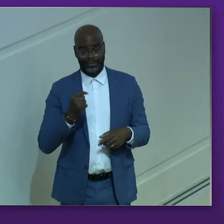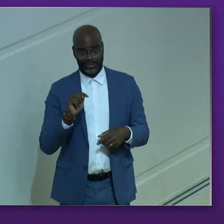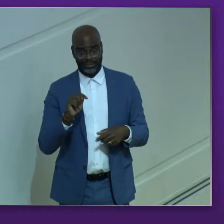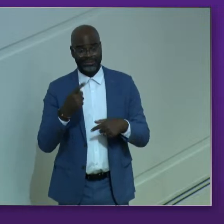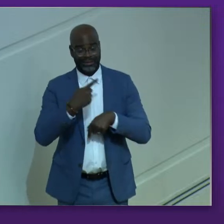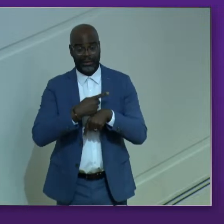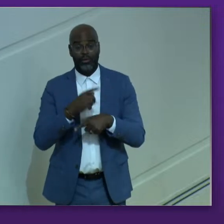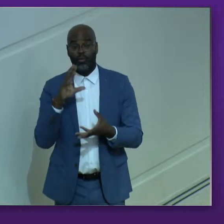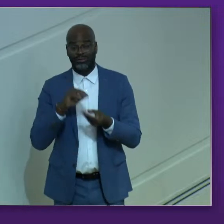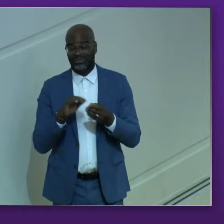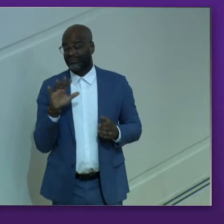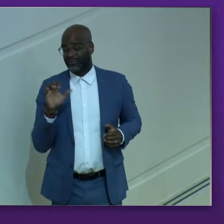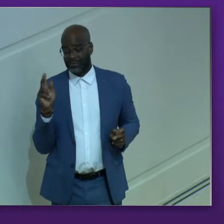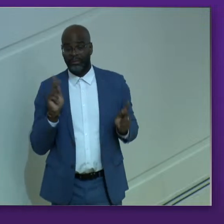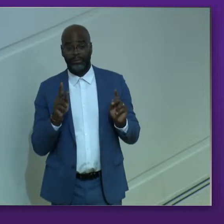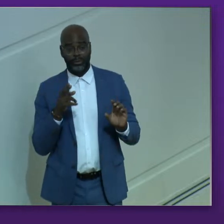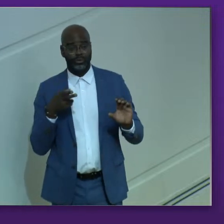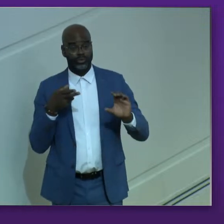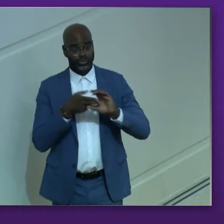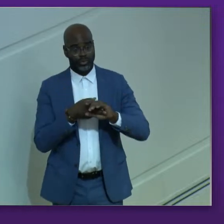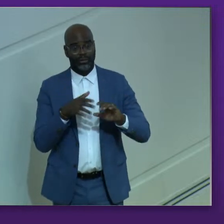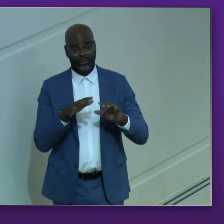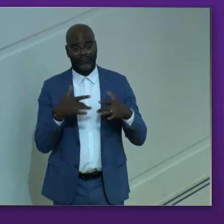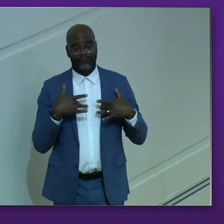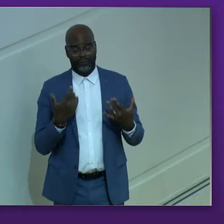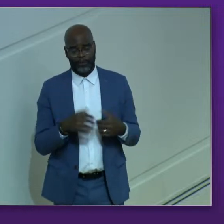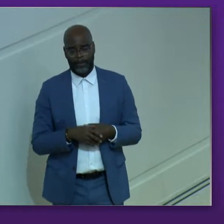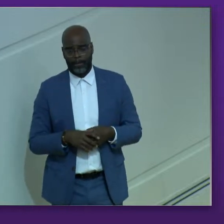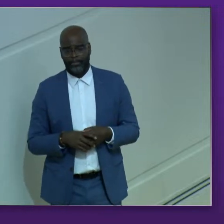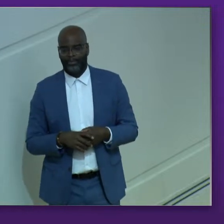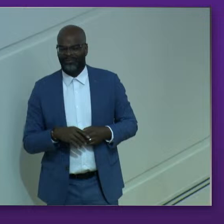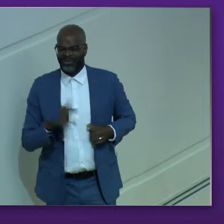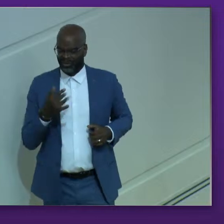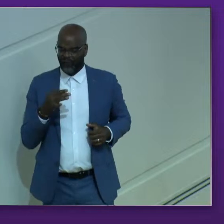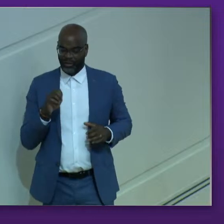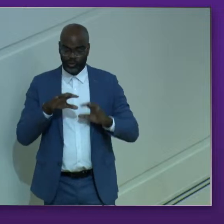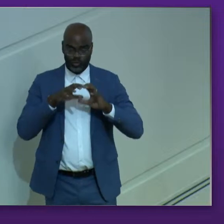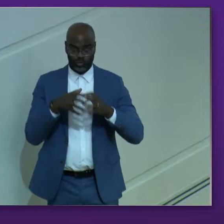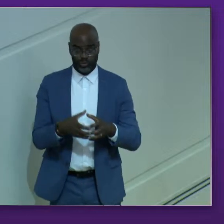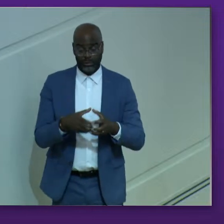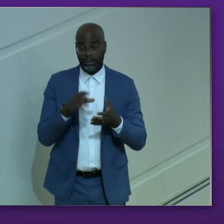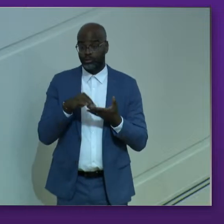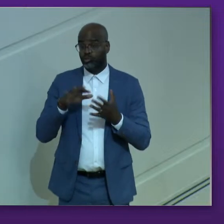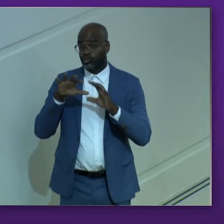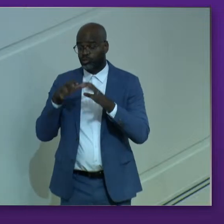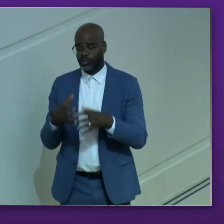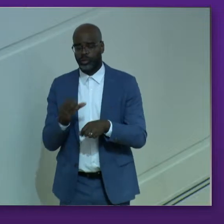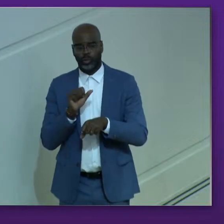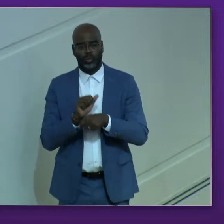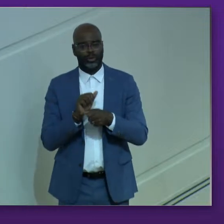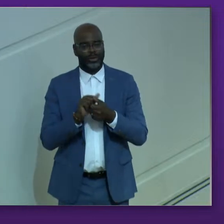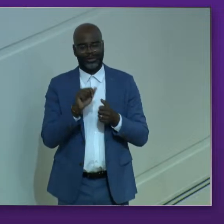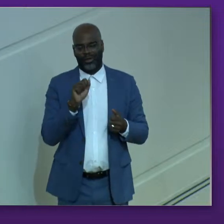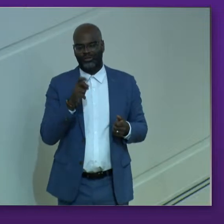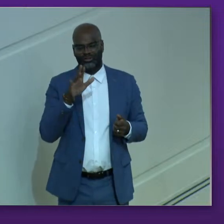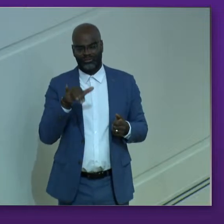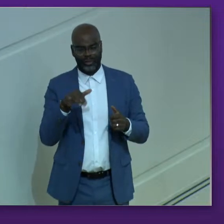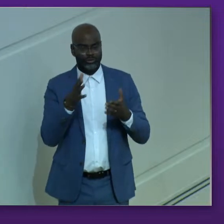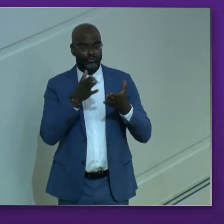SEMESTER. A HUGE EXPRESSION OF GRATITUDE GOES TO THE SUBCOMMITTEE OF THE STAFF COUNSEL FOR SUCCESSFUL